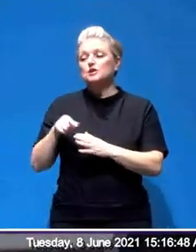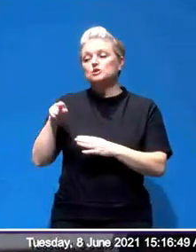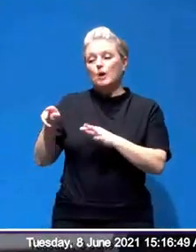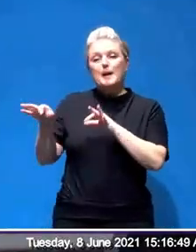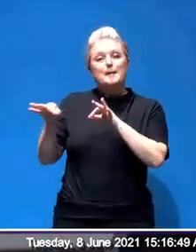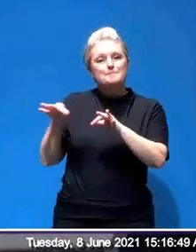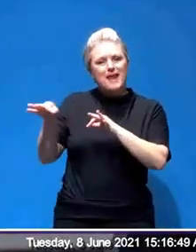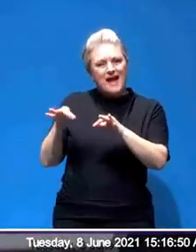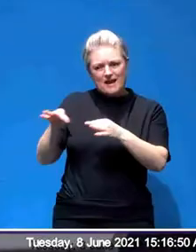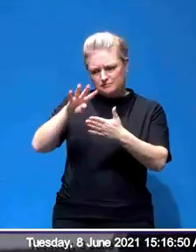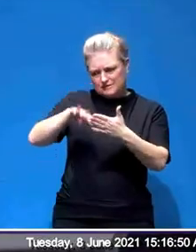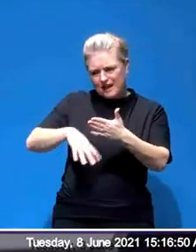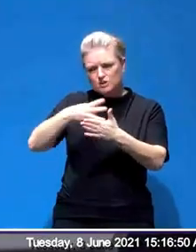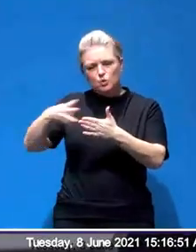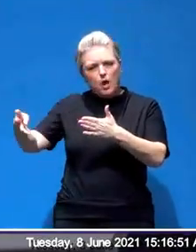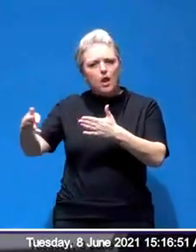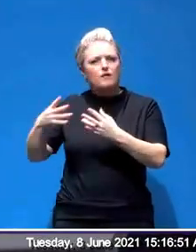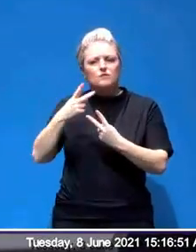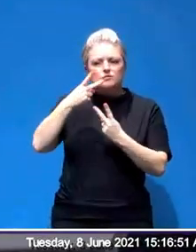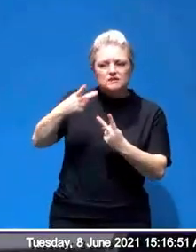that was something that he could actually --- if that was a house that he